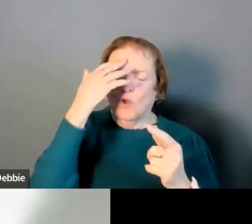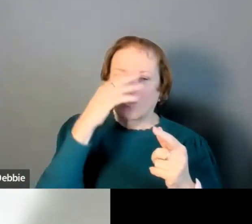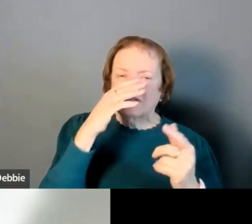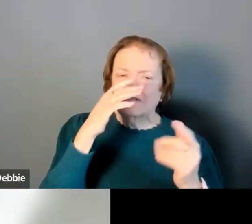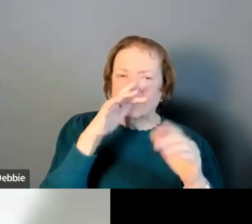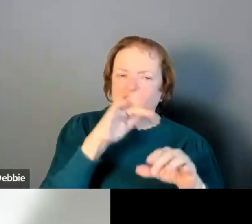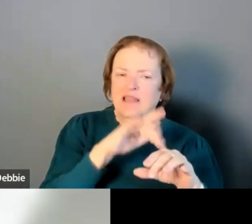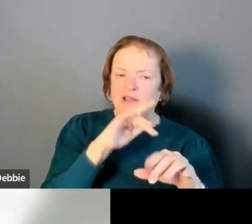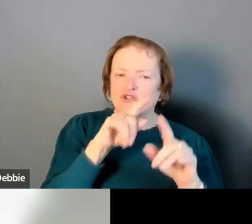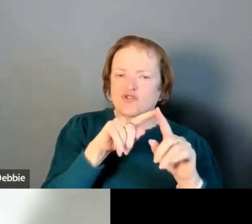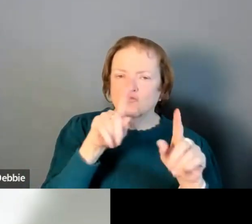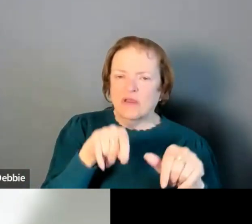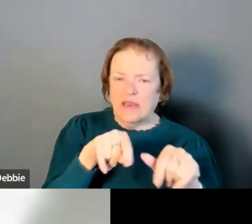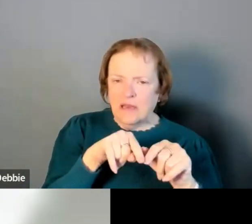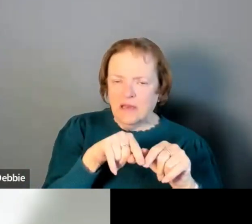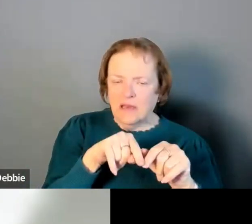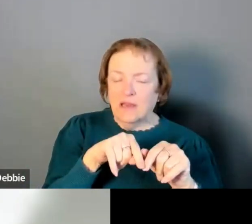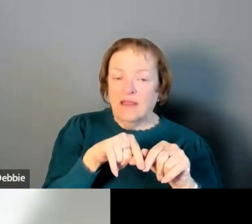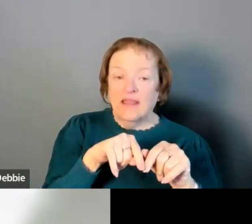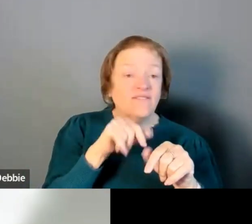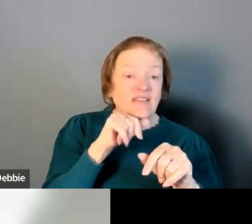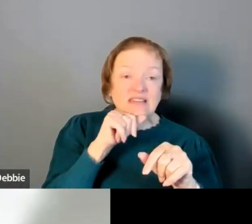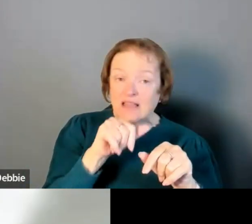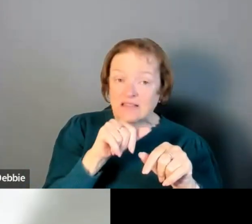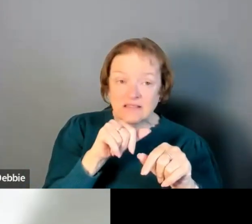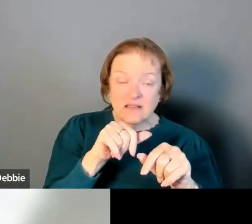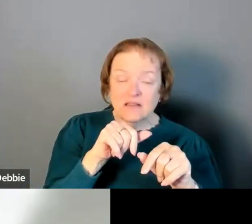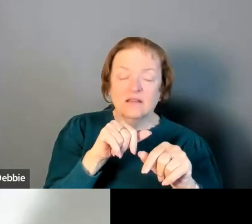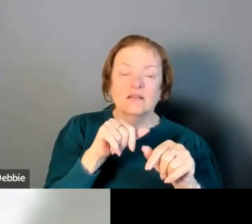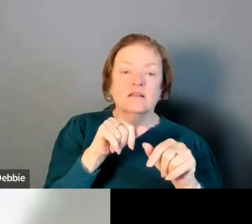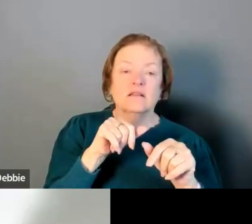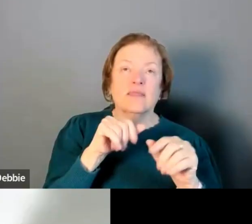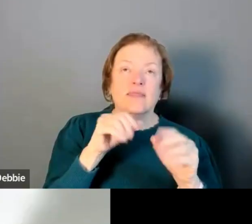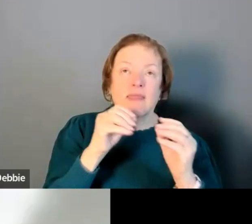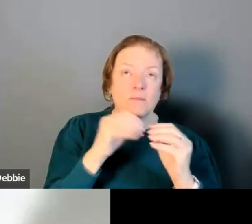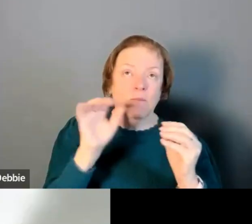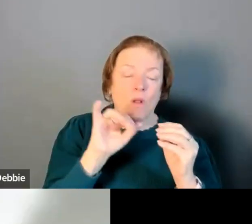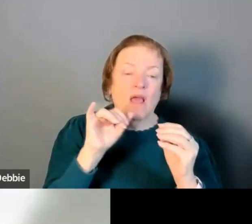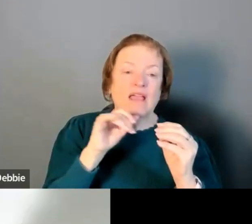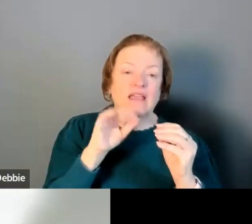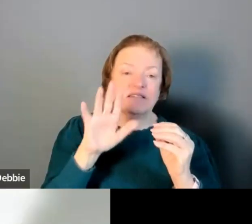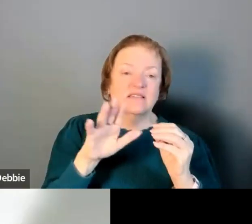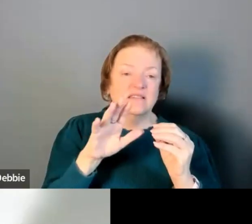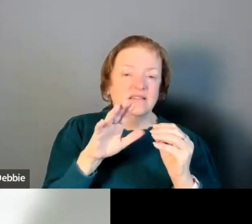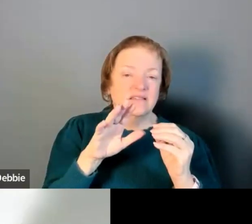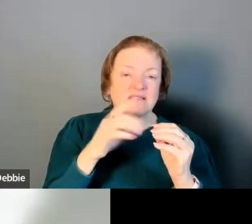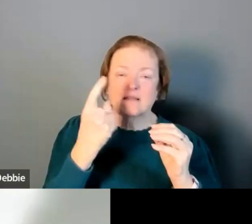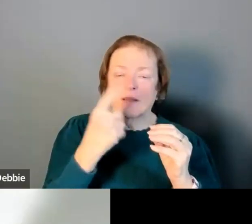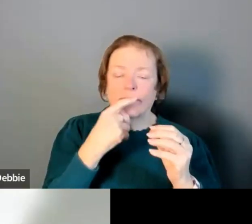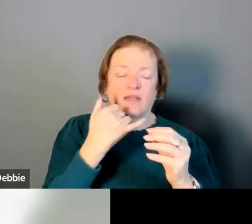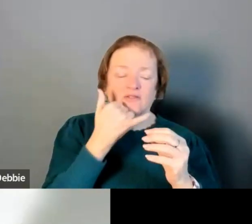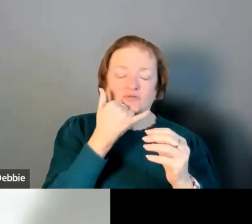try to, you know, check that. If it doesn't, it is more than likely it is your charging. It's something wrong that's not getting a charge.